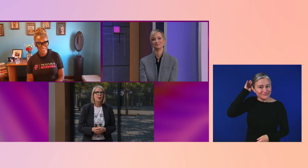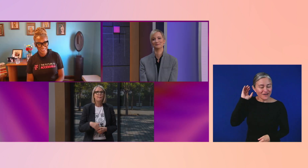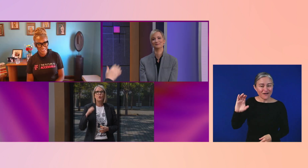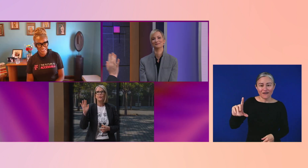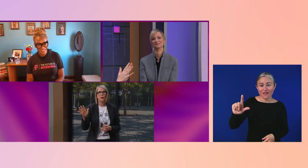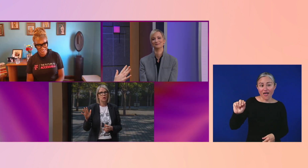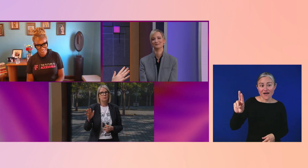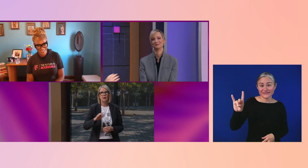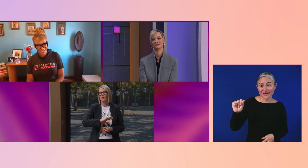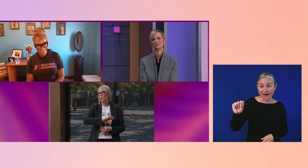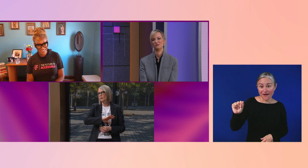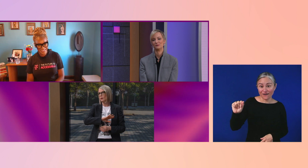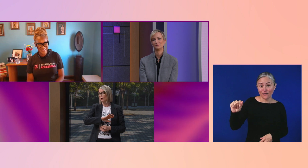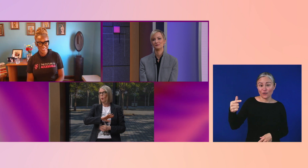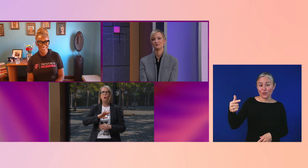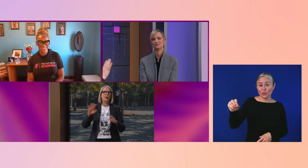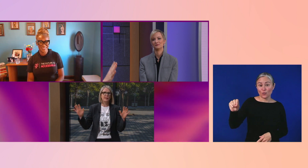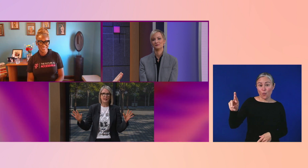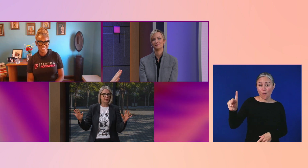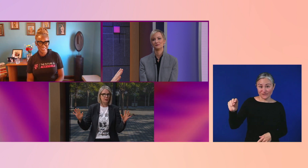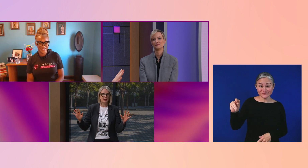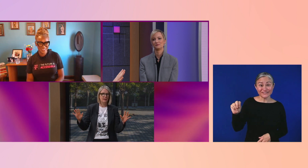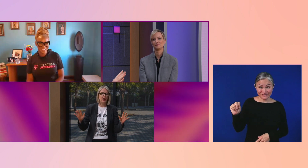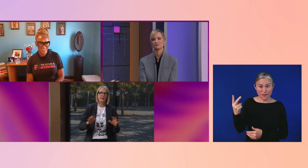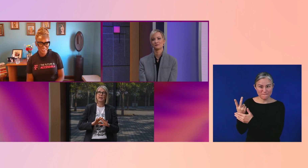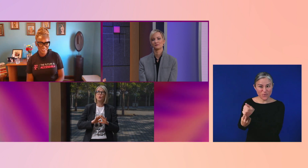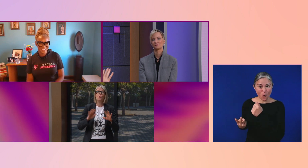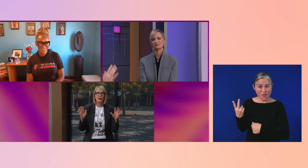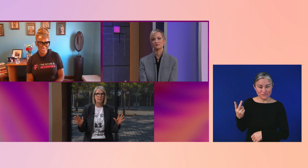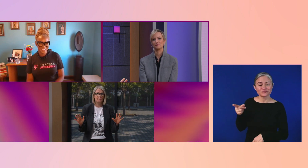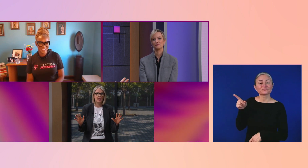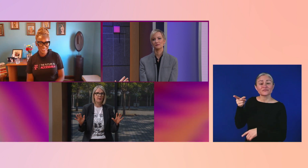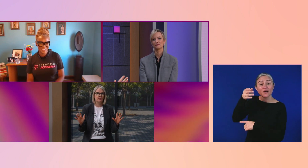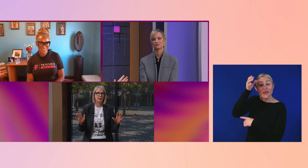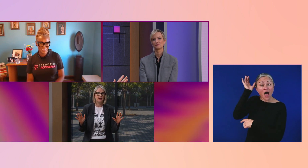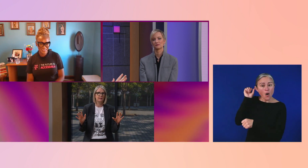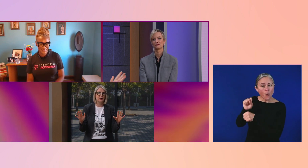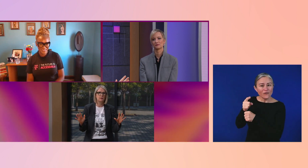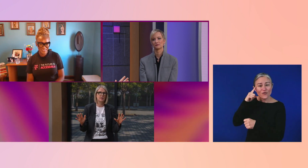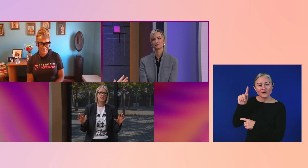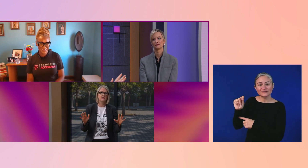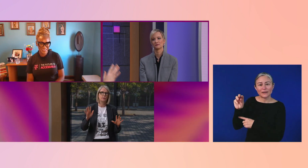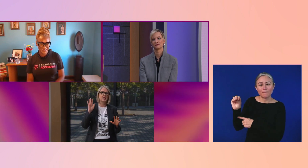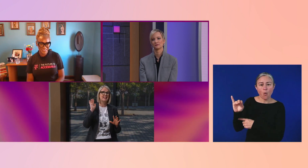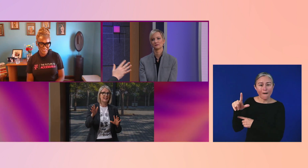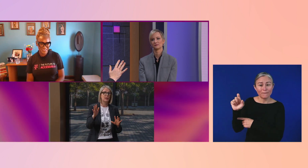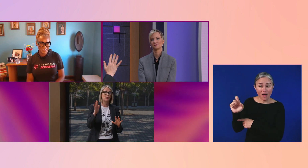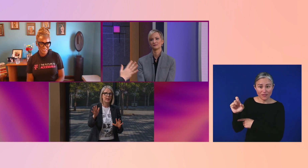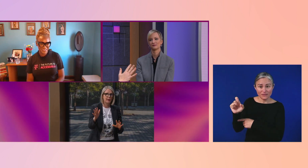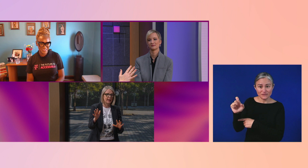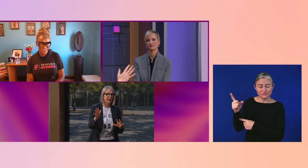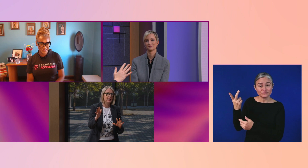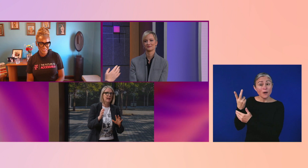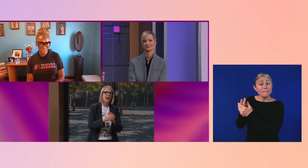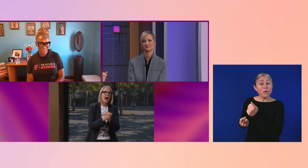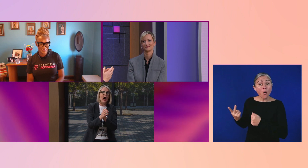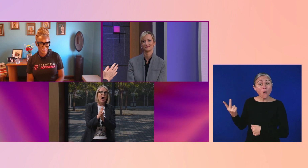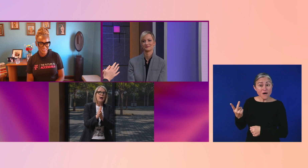Both of whom have worked all over the industry, have an incredible amount of experience and expertise. We're going to dig in really quickly.